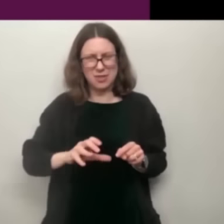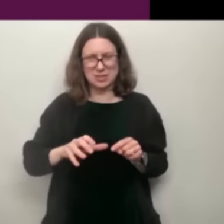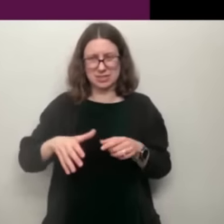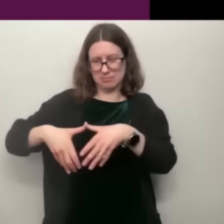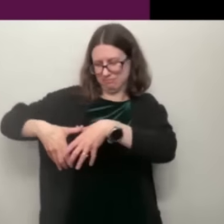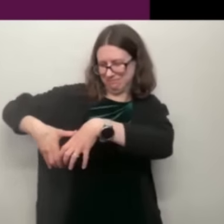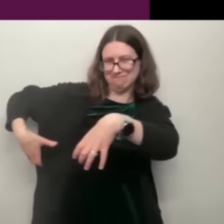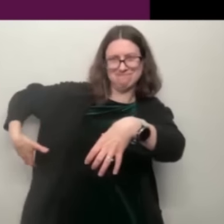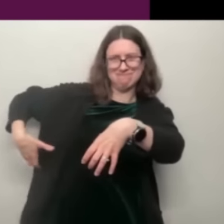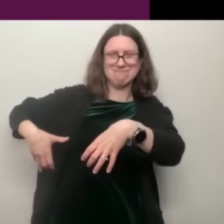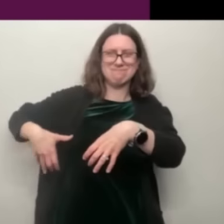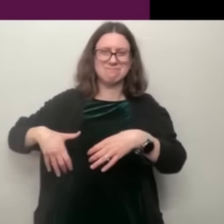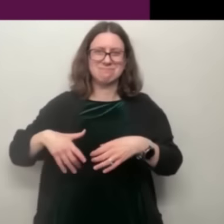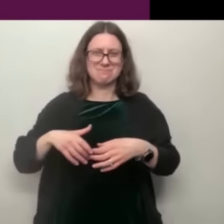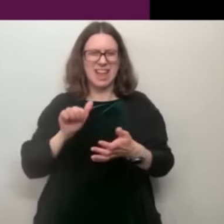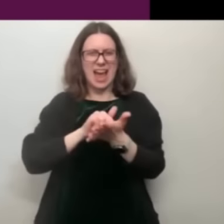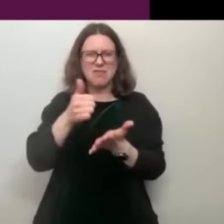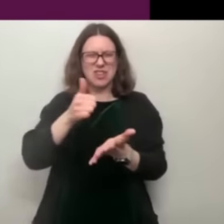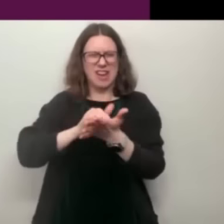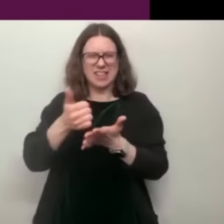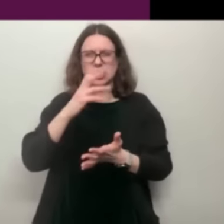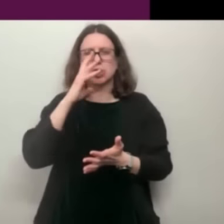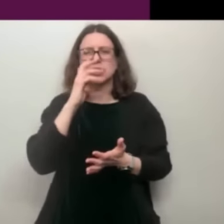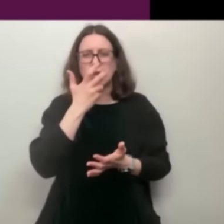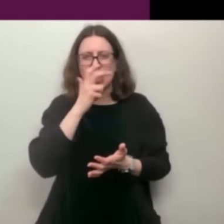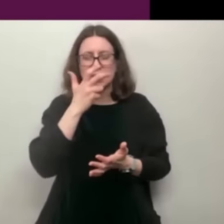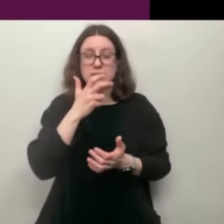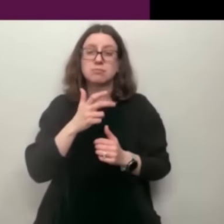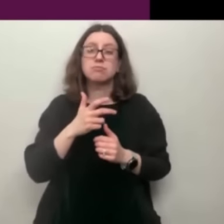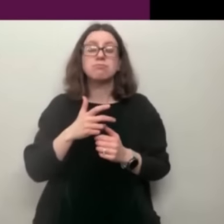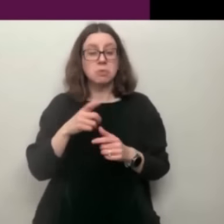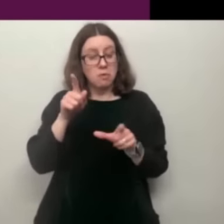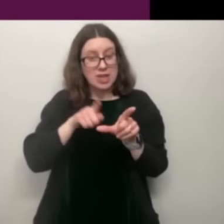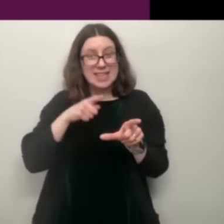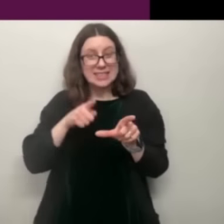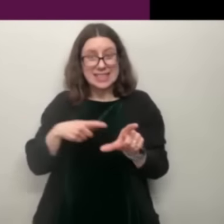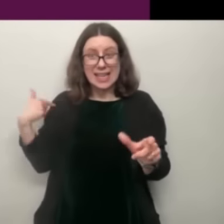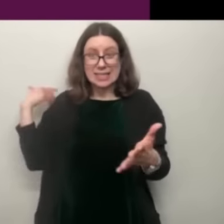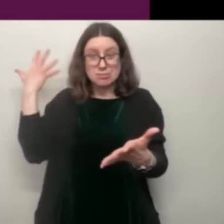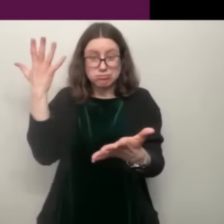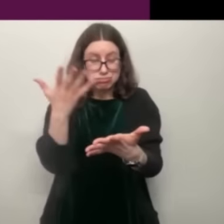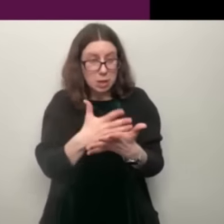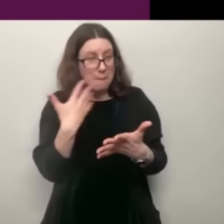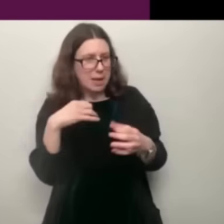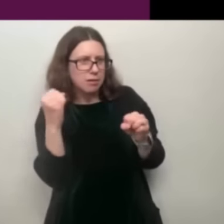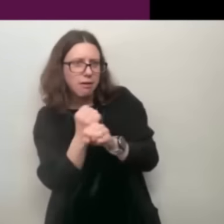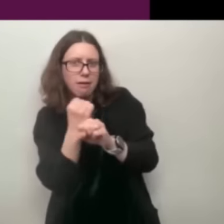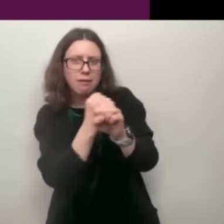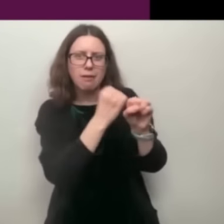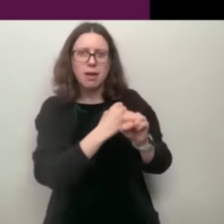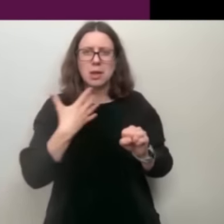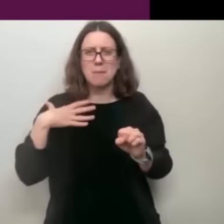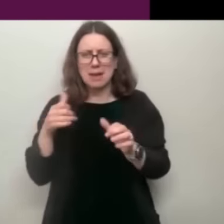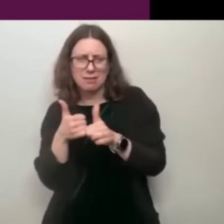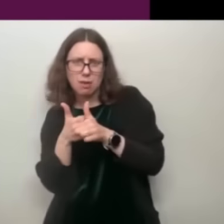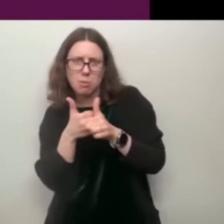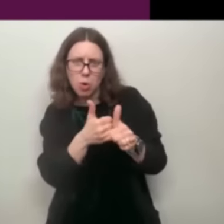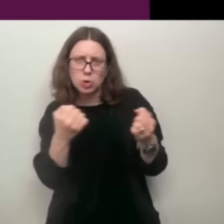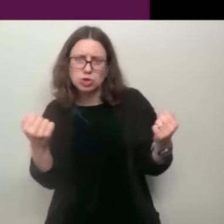In that time it has been repainted, strengthened and repaired. But moving forward many years in 2017